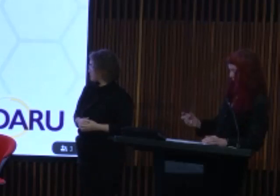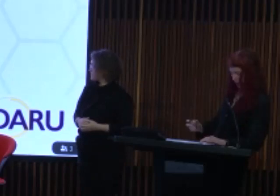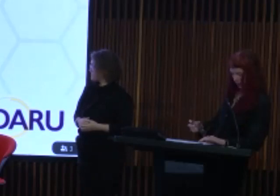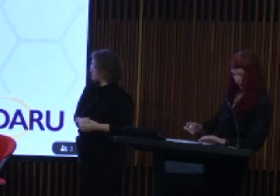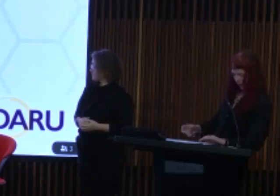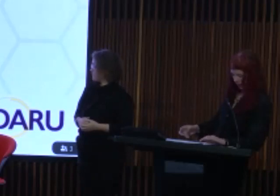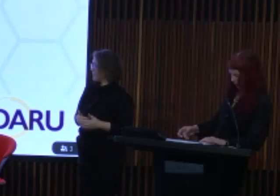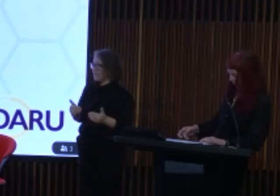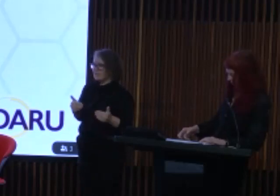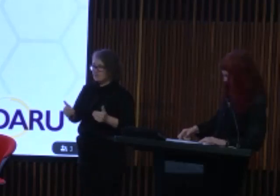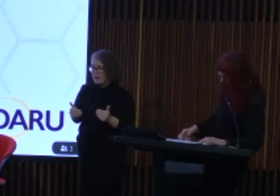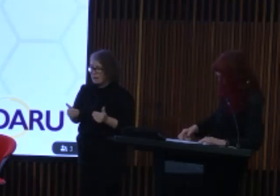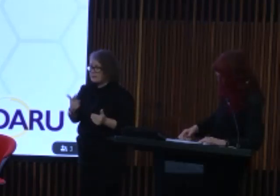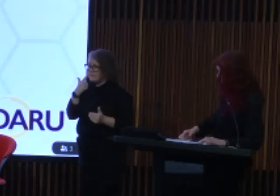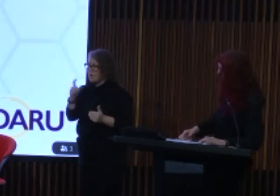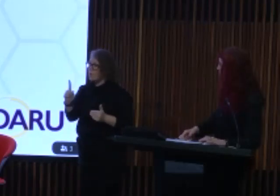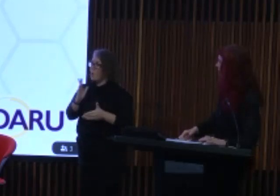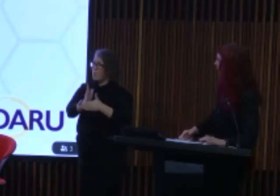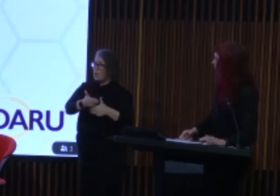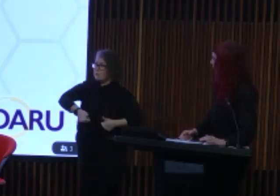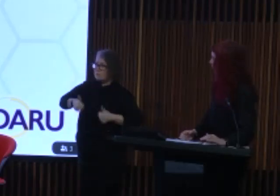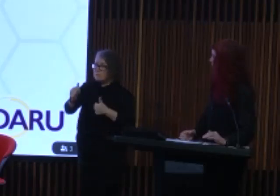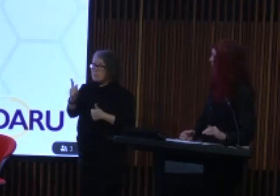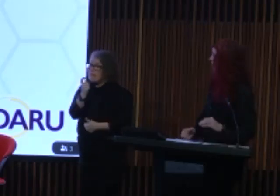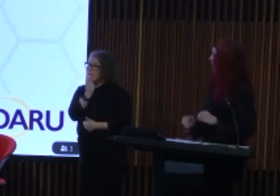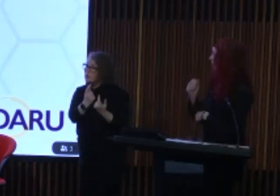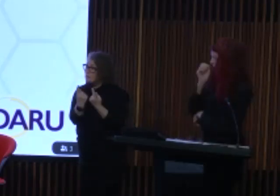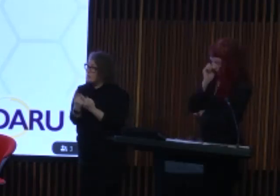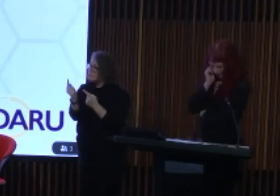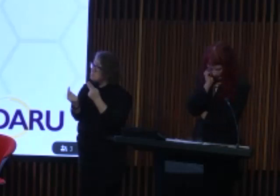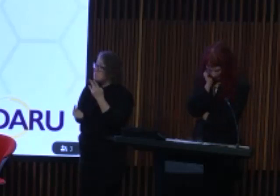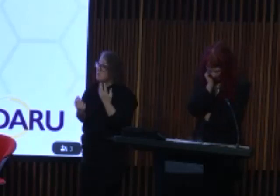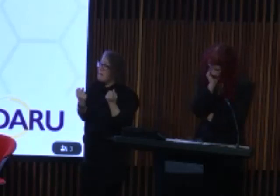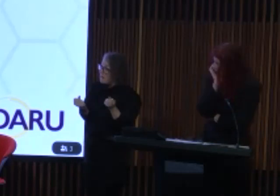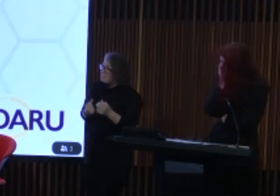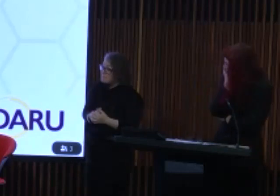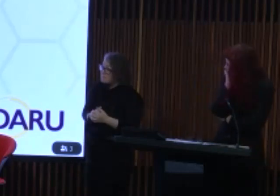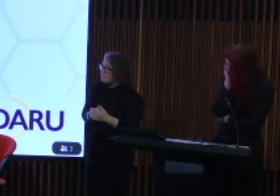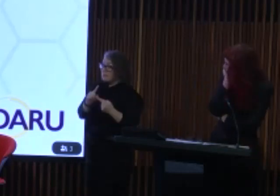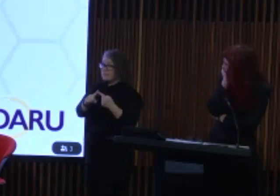again to find what was working well, but did come up with the couple. So telehealth during